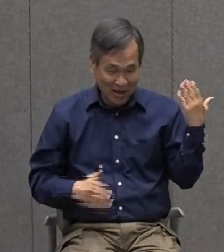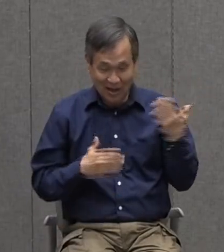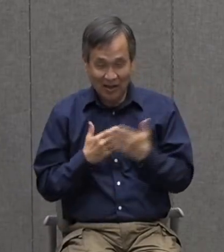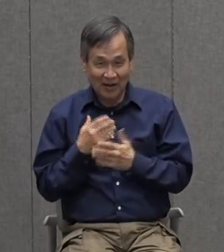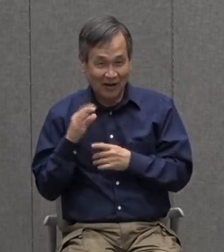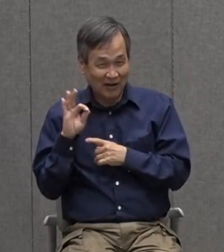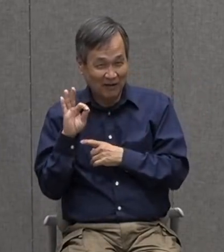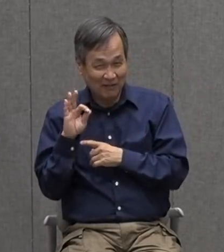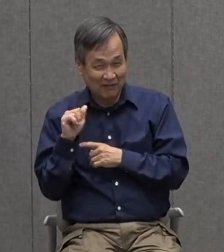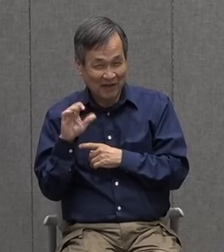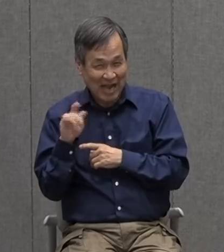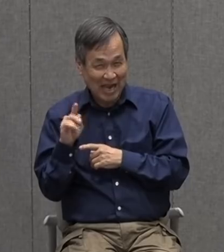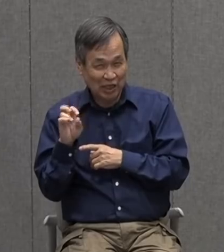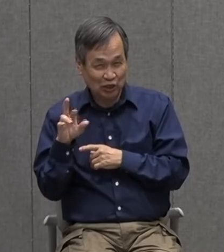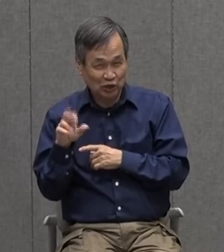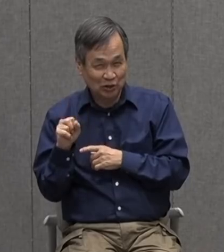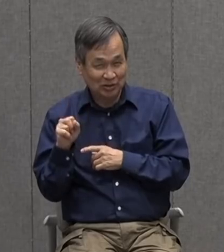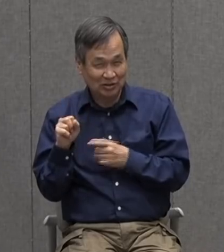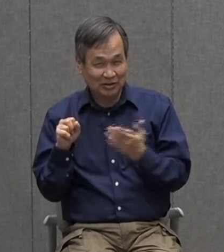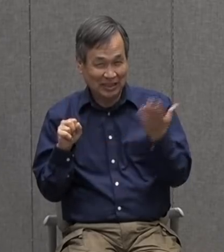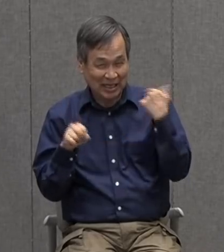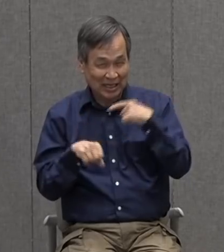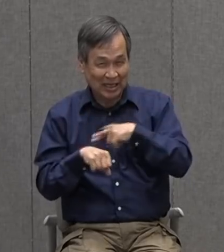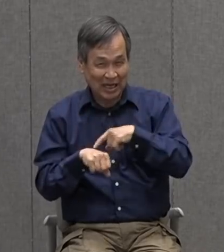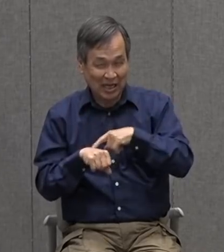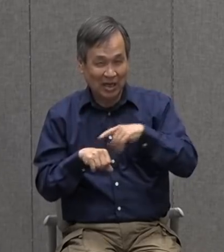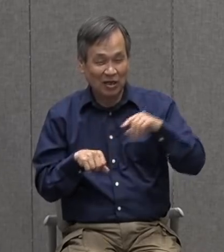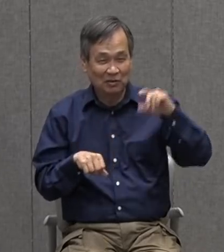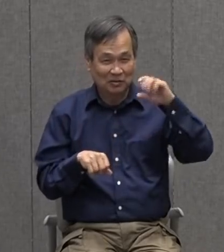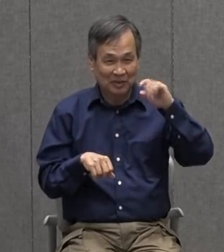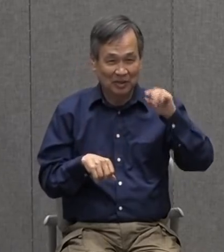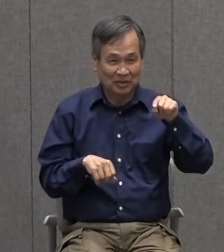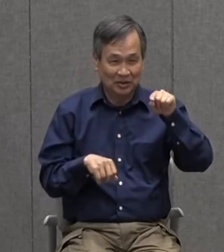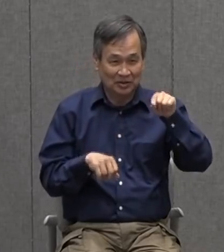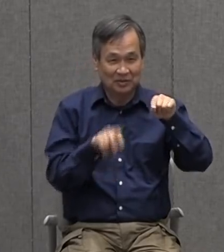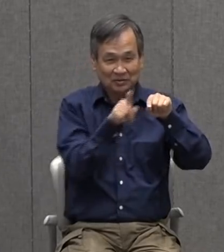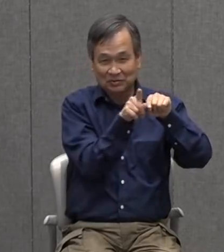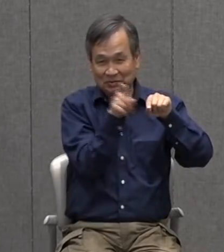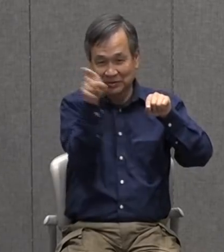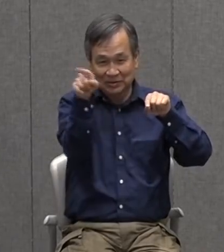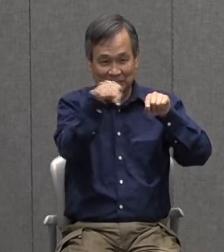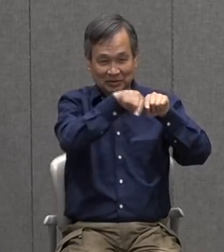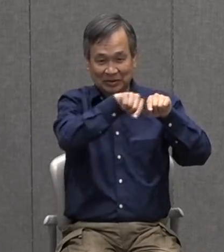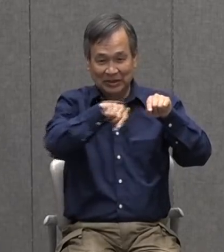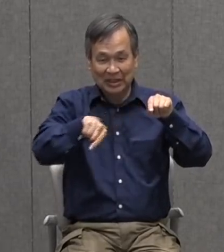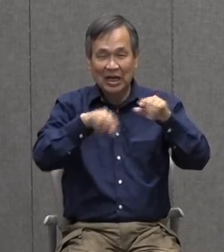that we did last time. We remember the last time we read a book about the two ways to count to 10.